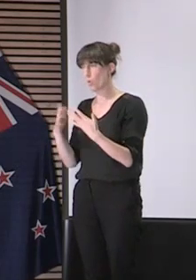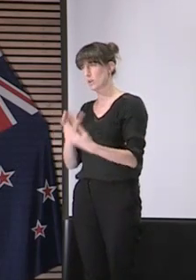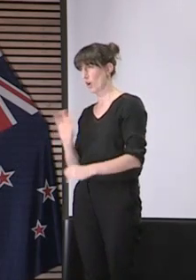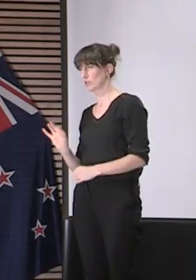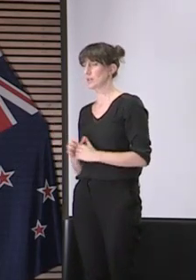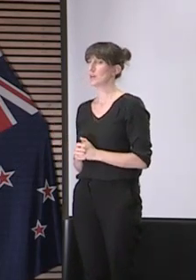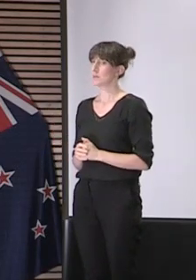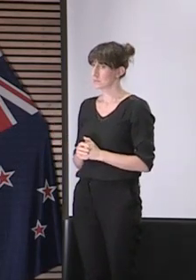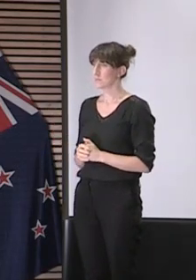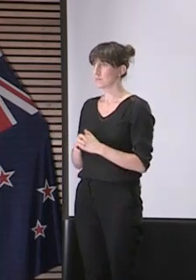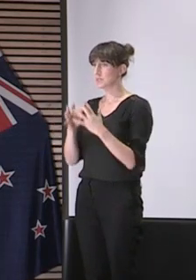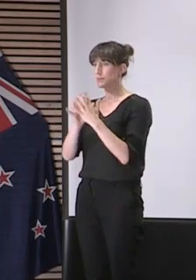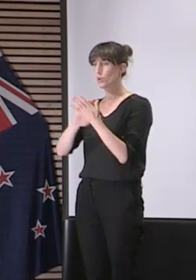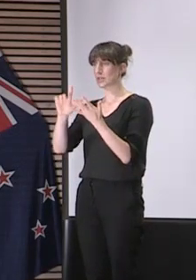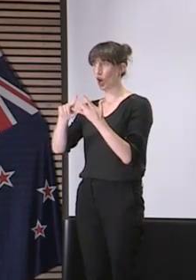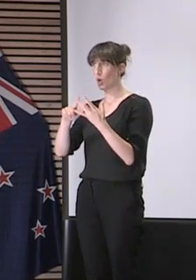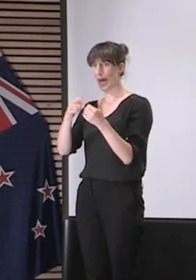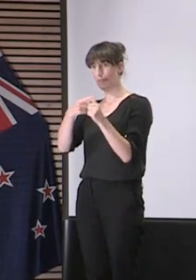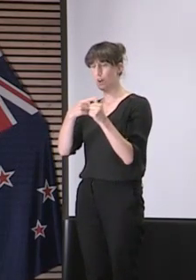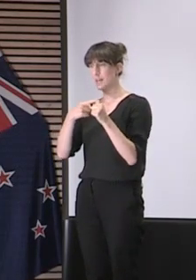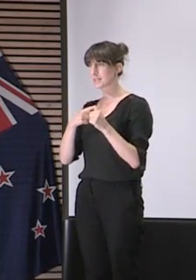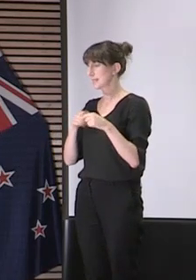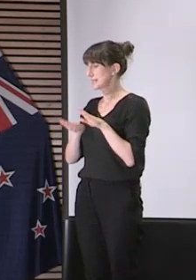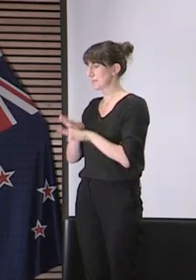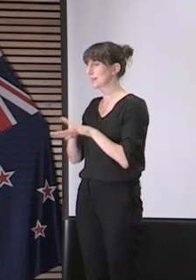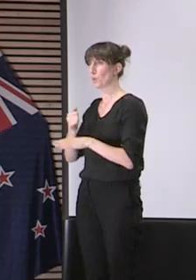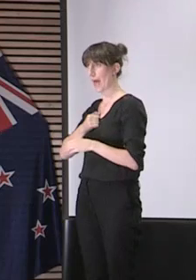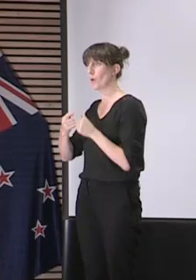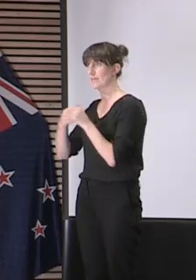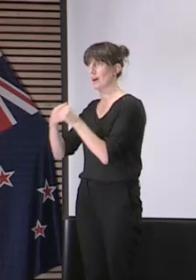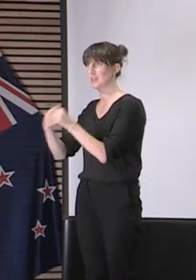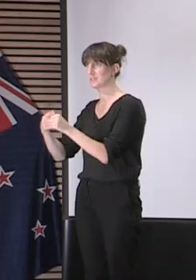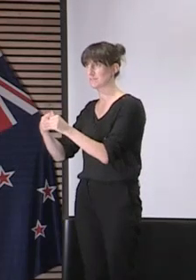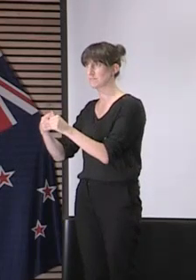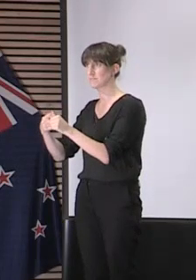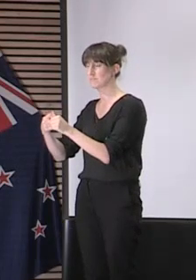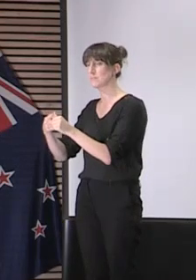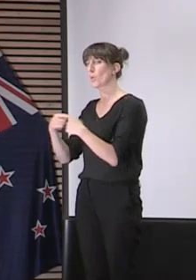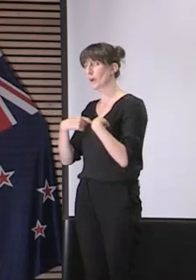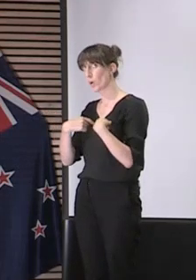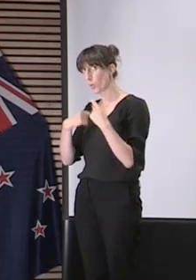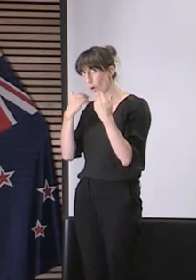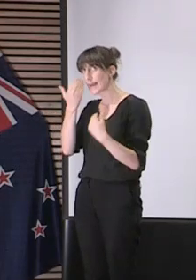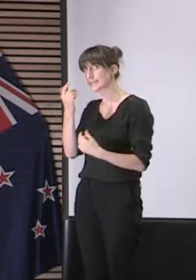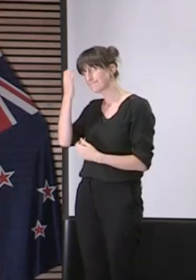the WHO side on that? On fast masss? We have taken